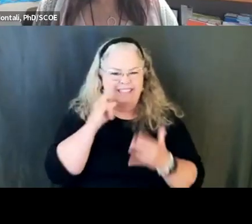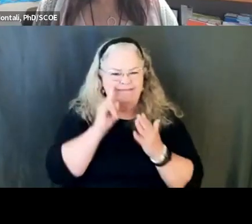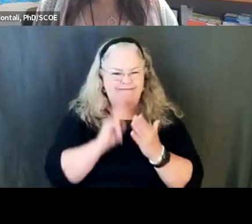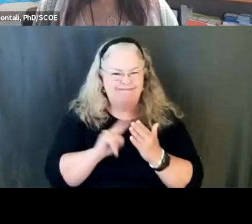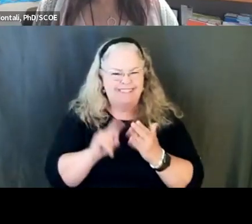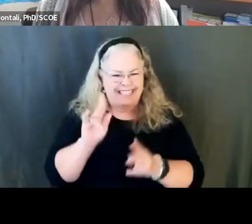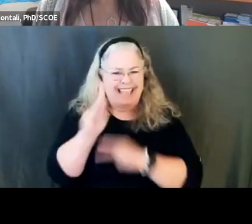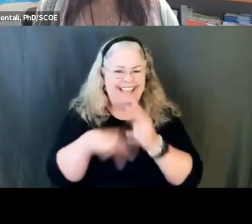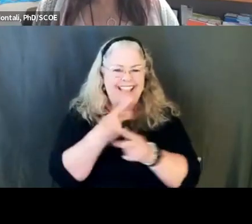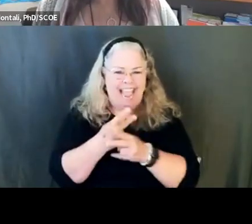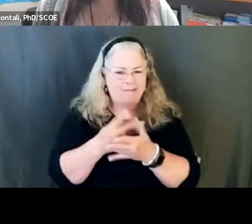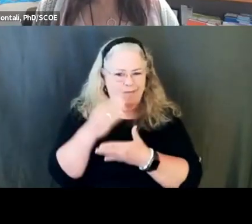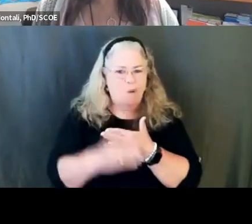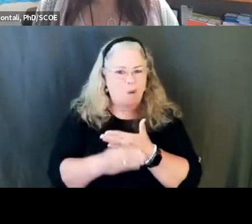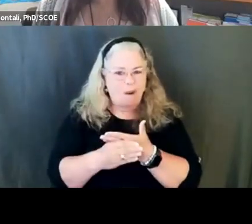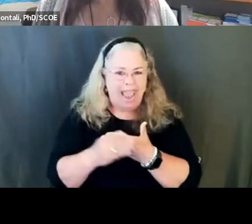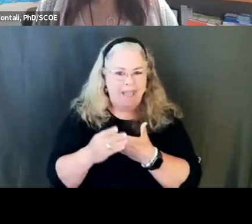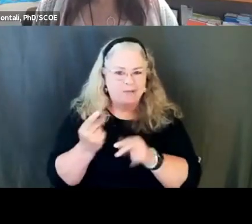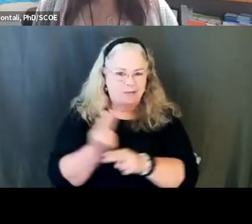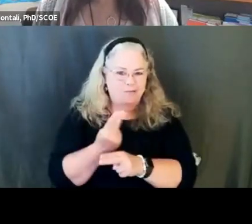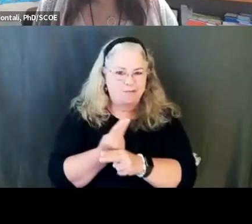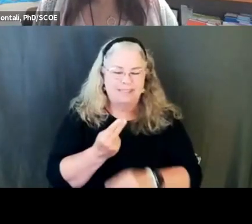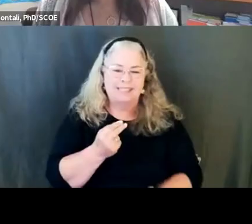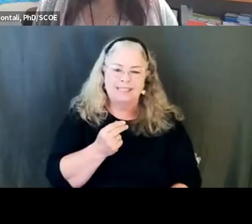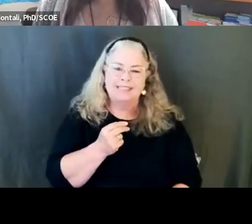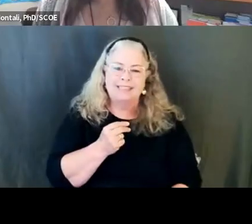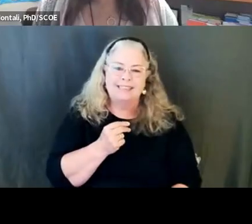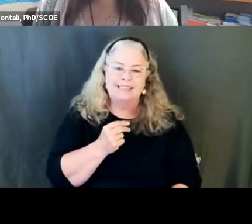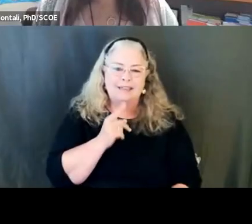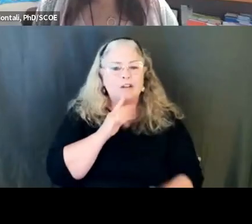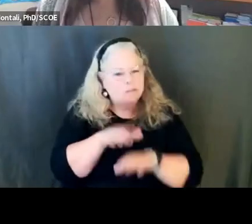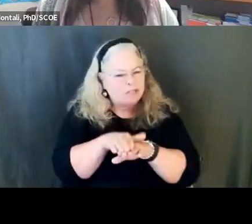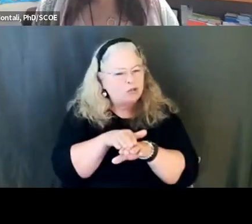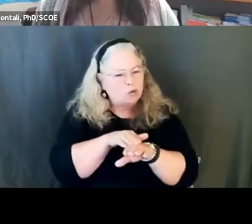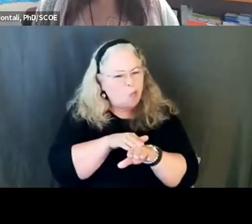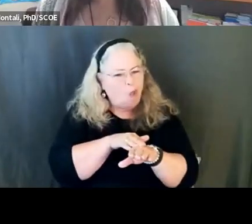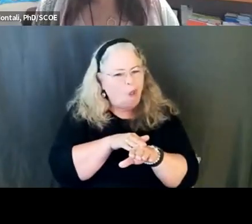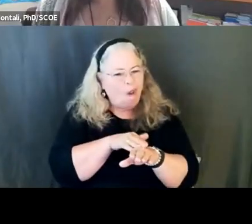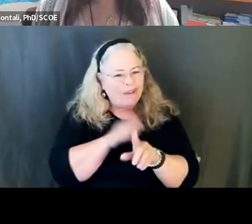type of program. So I think that you know it's it's been it's been slow but the power that the